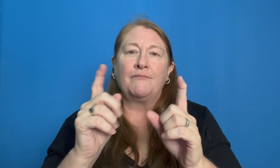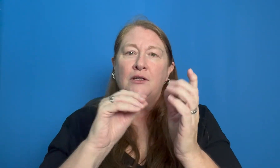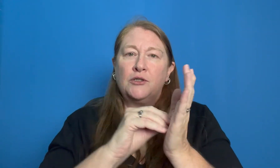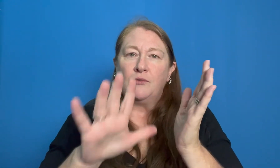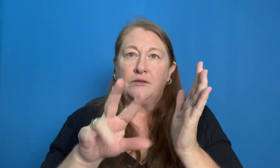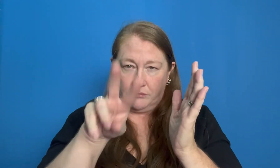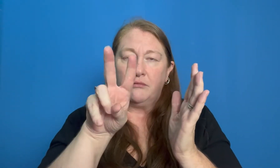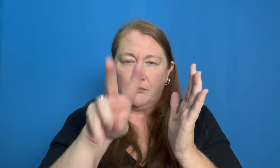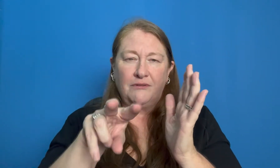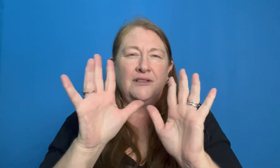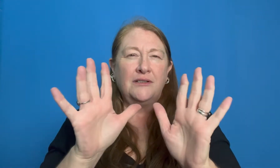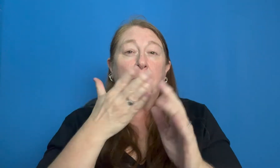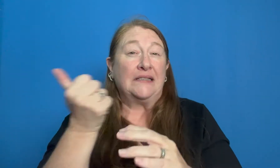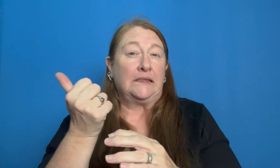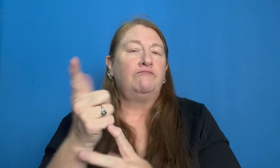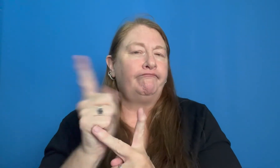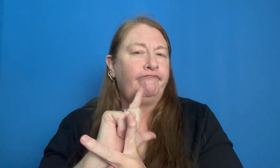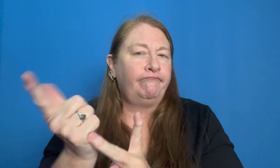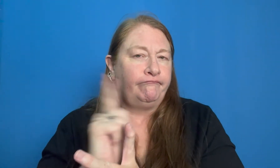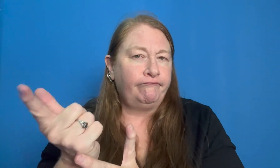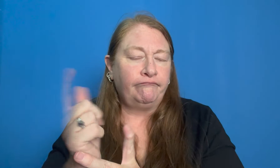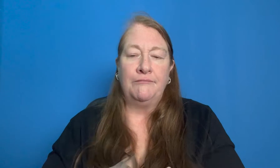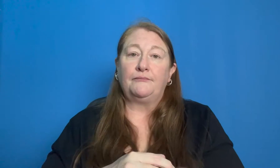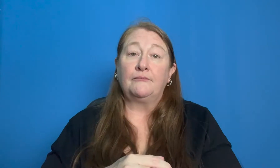to view both languages at the same time, so it is better to switch both languages.